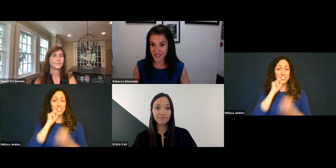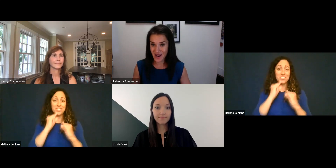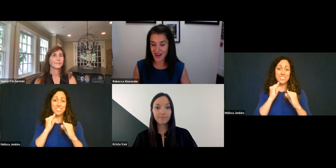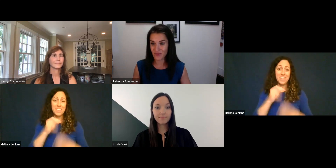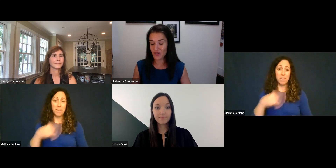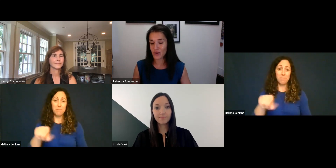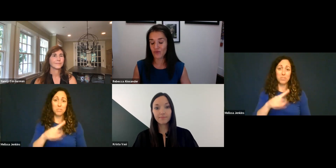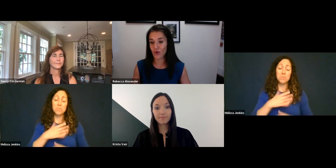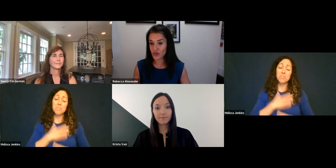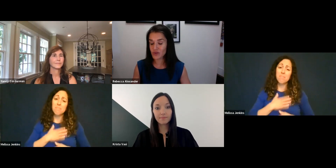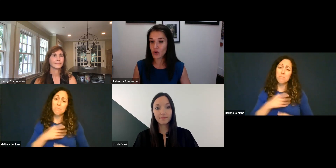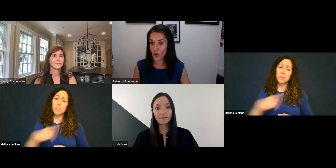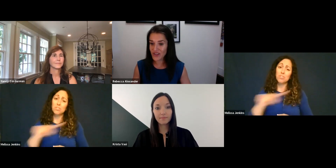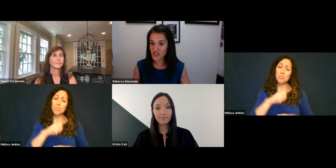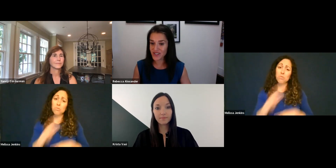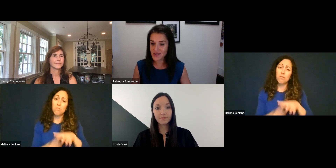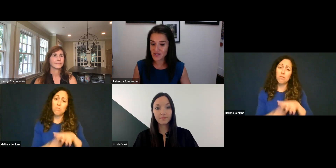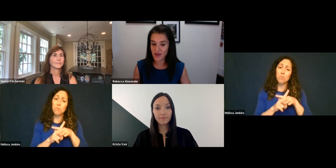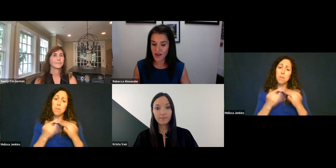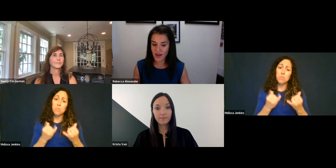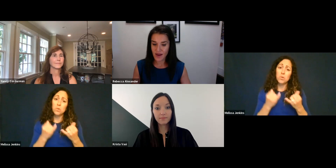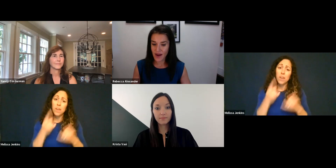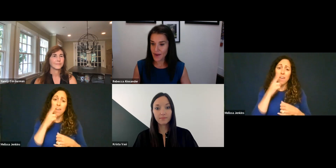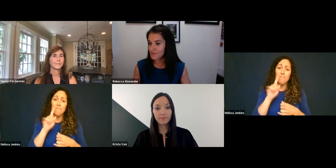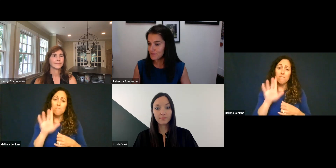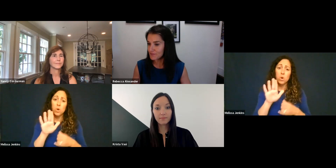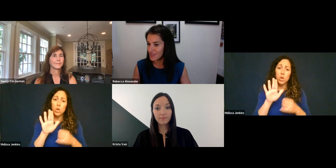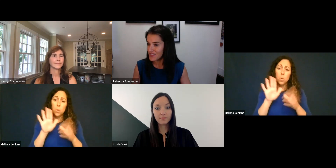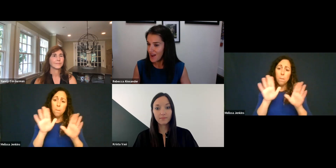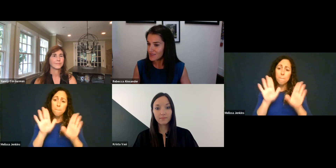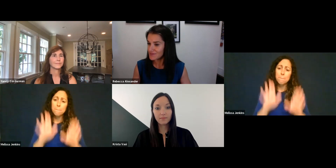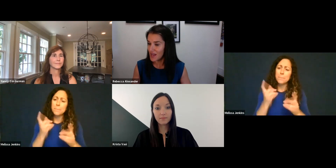today, and for your vulnerable questions. Yeah.